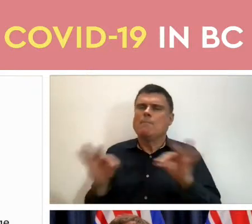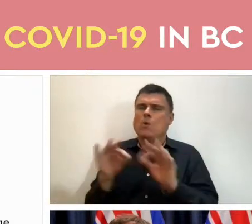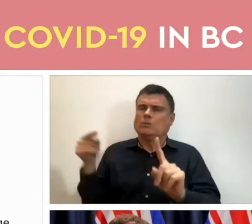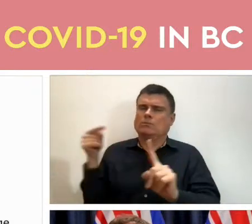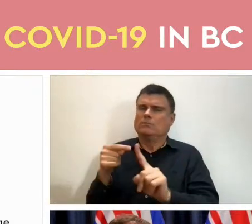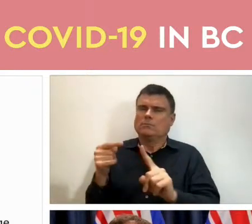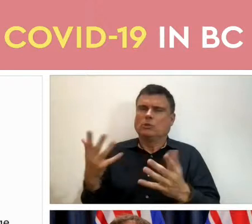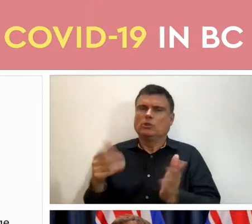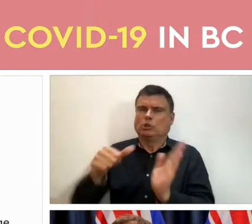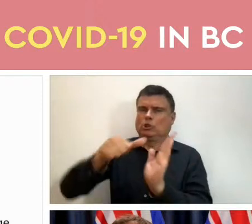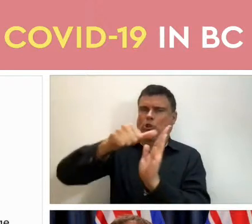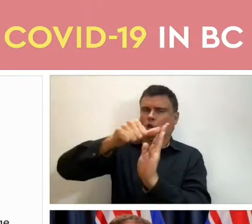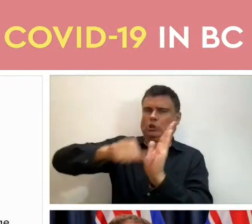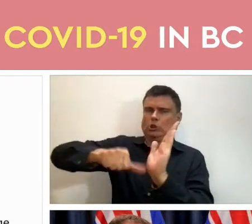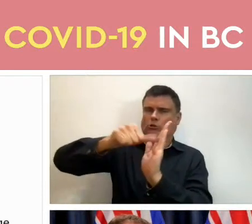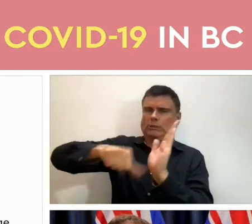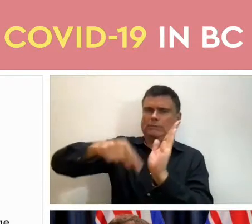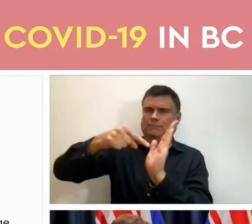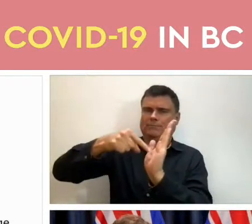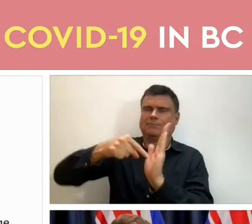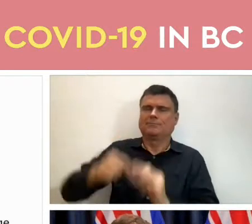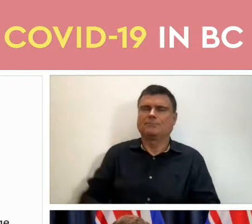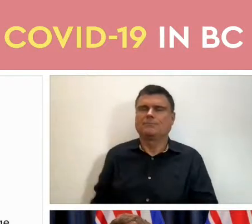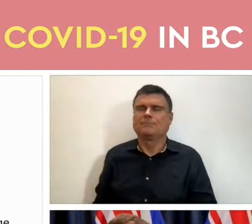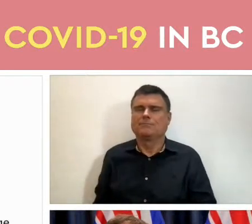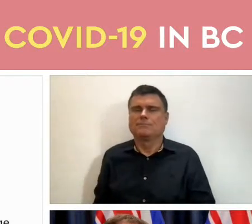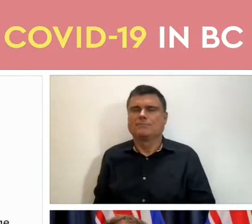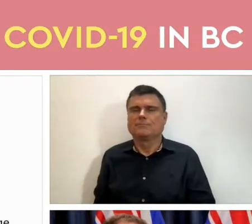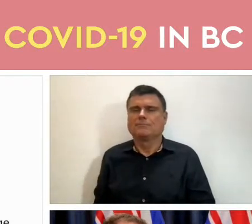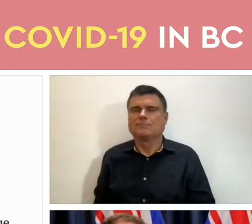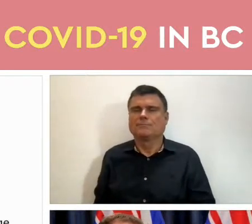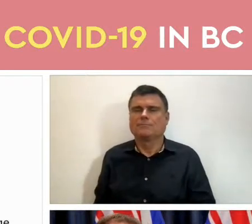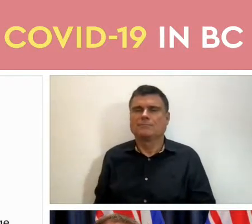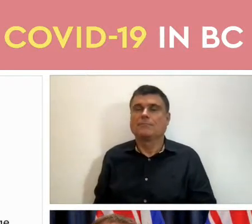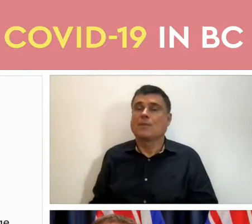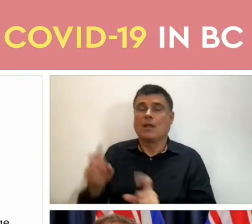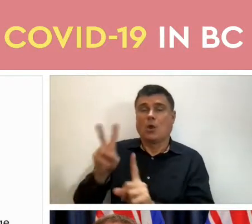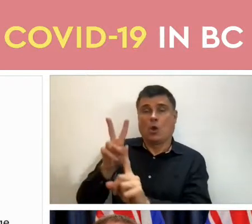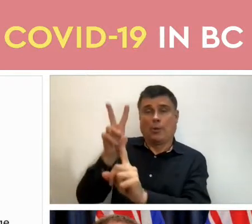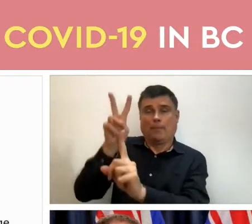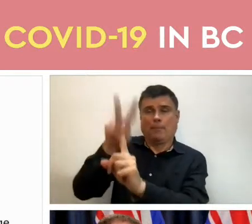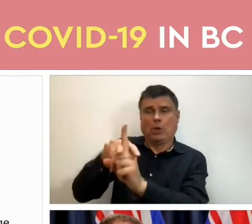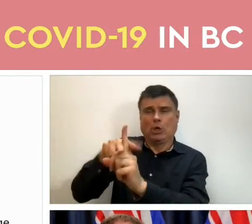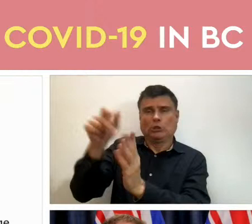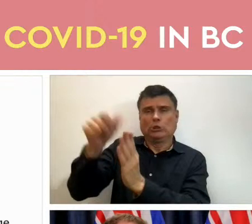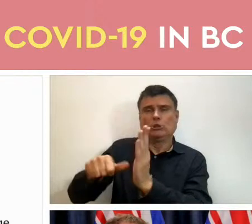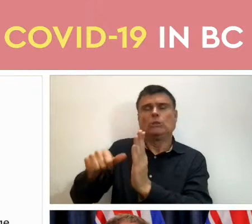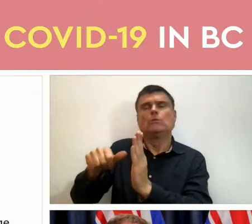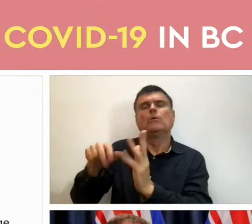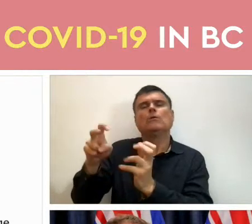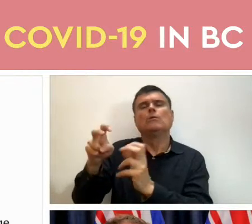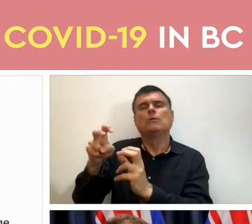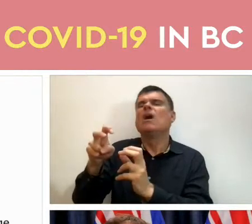Scheduled surgeries will be postponed starting scheduled or non-urgent surgeries will be